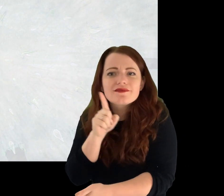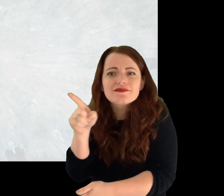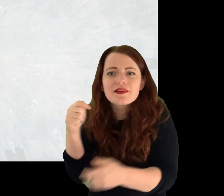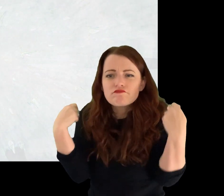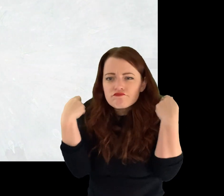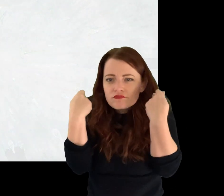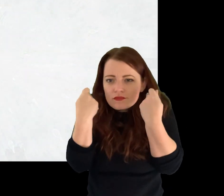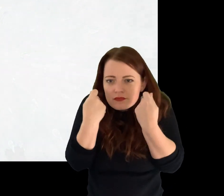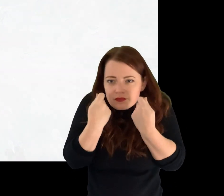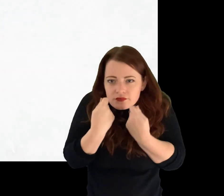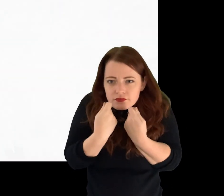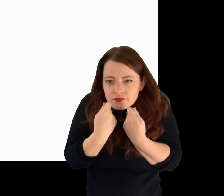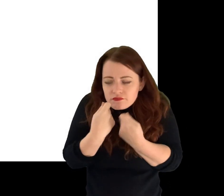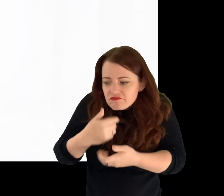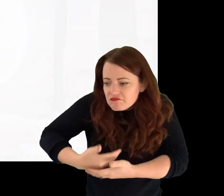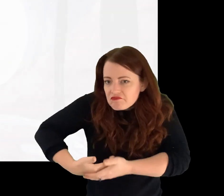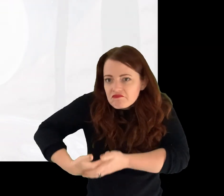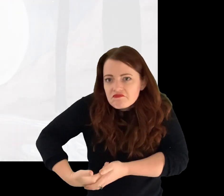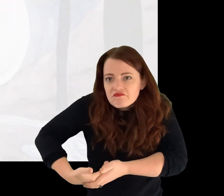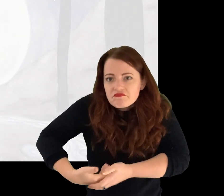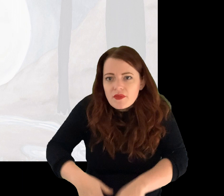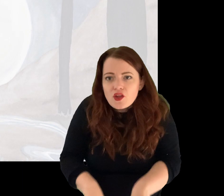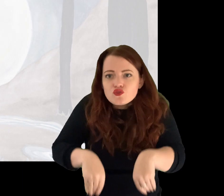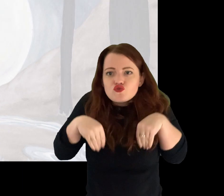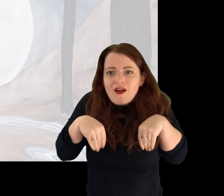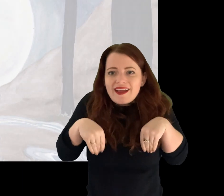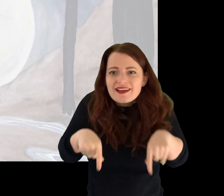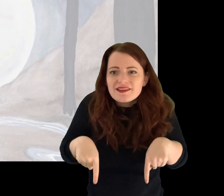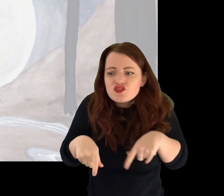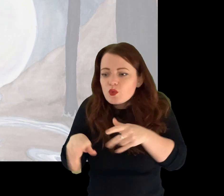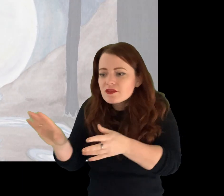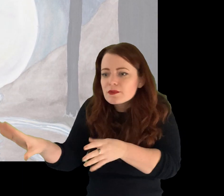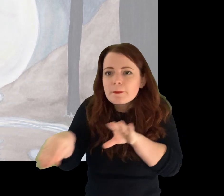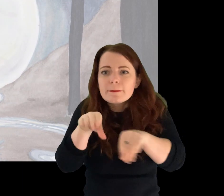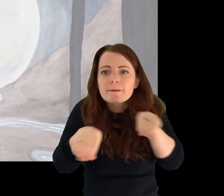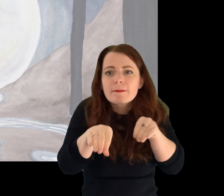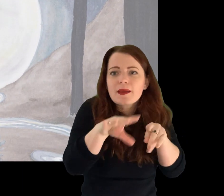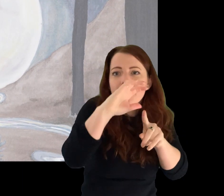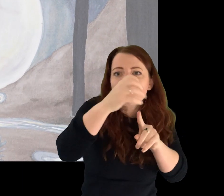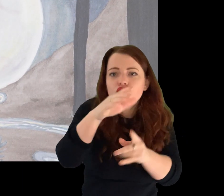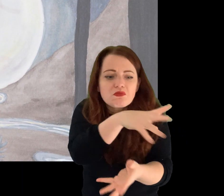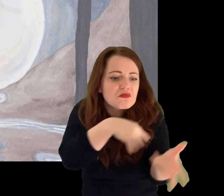with a chestnut trug and long striped stockings collecting mushrooms there by the stream bank